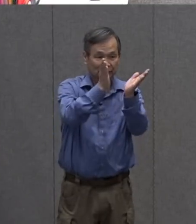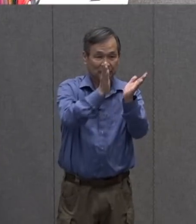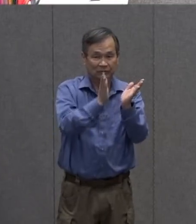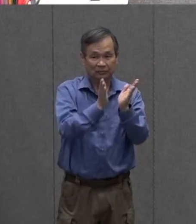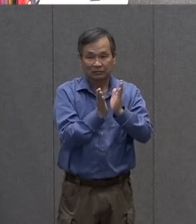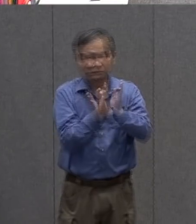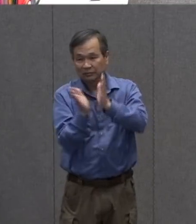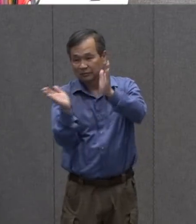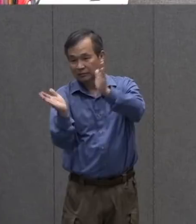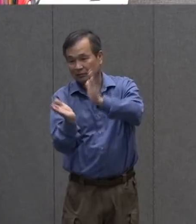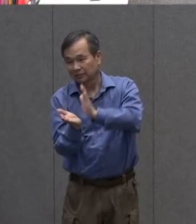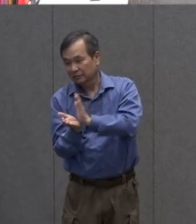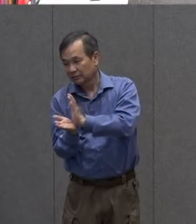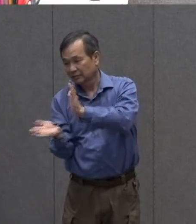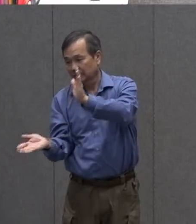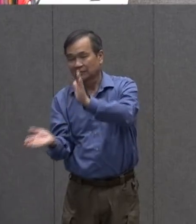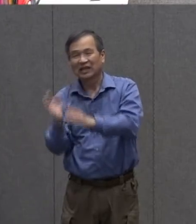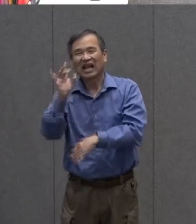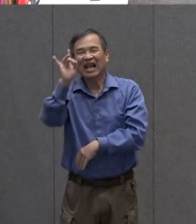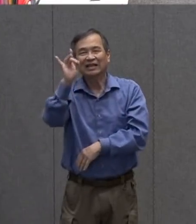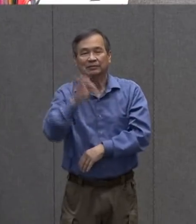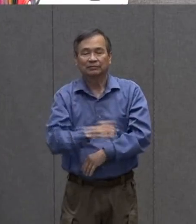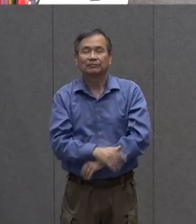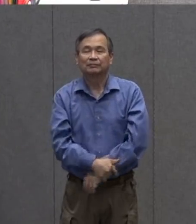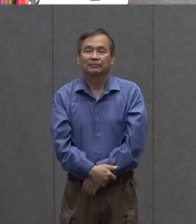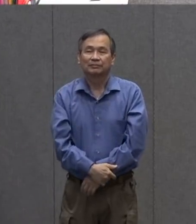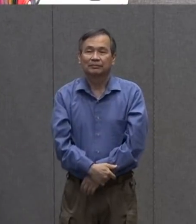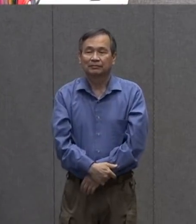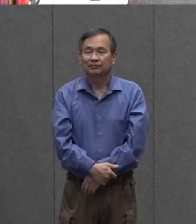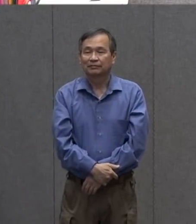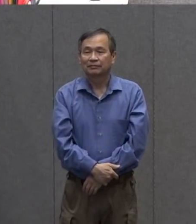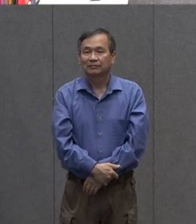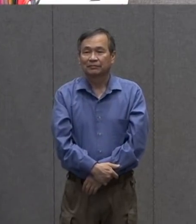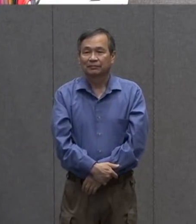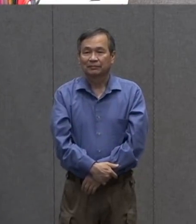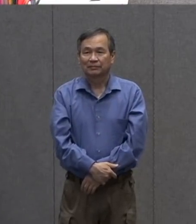And it is helpful to have a permanent marker if you have access to one and you're allowed to use it.